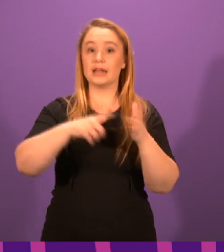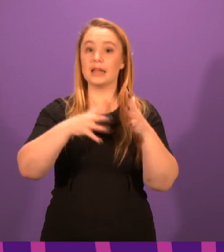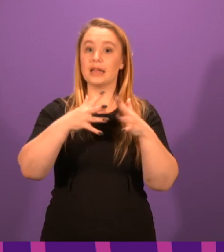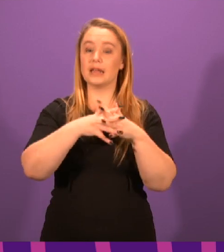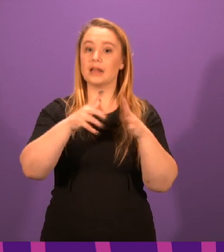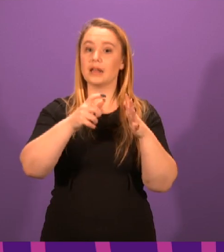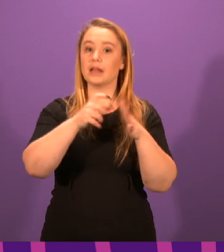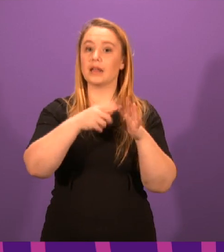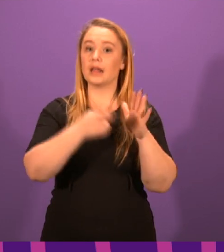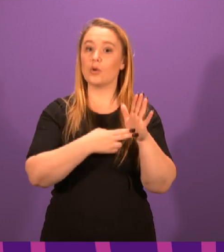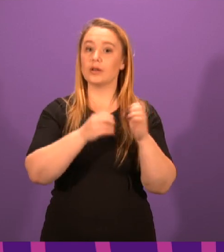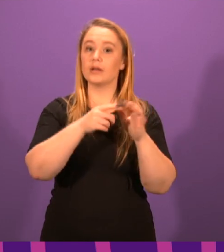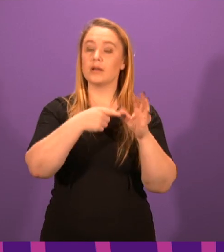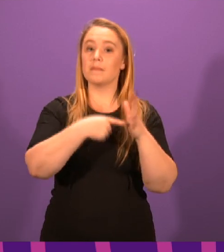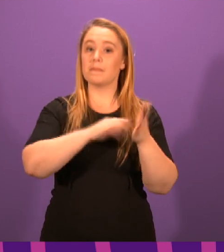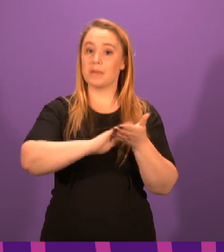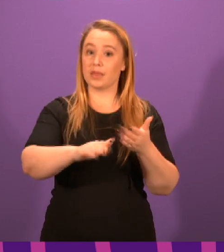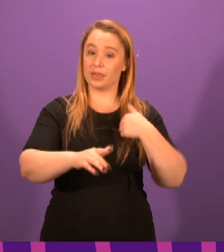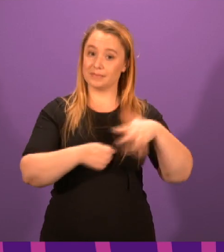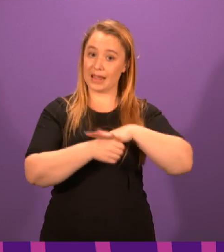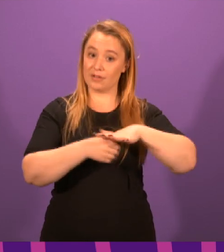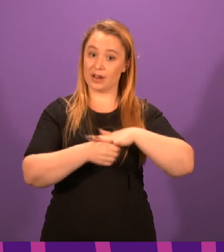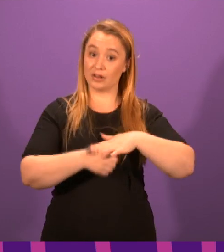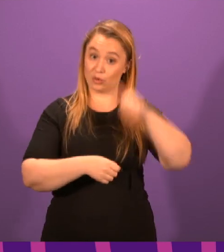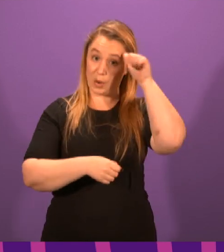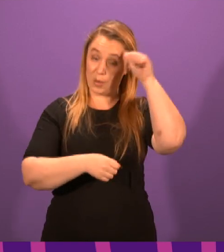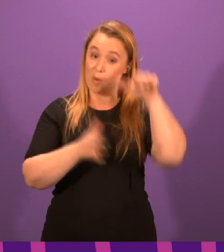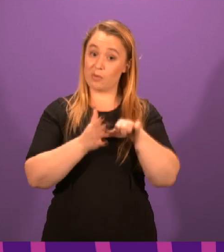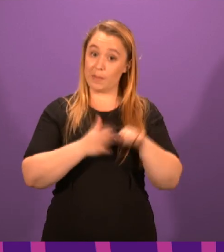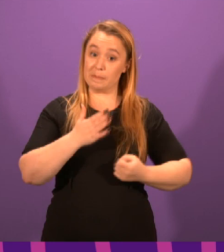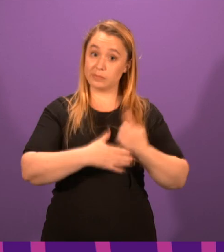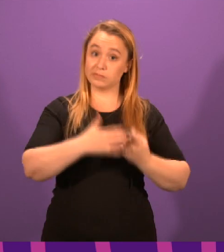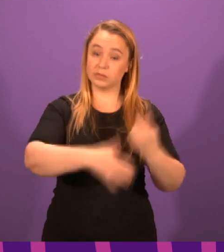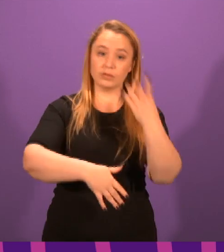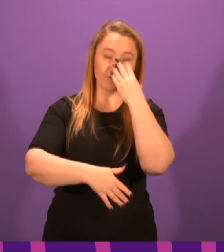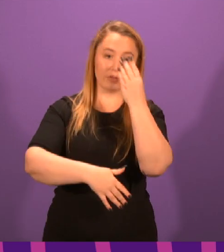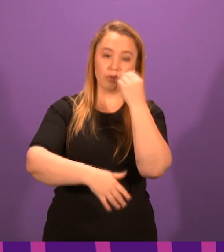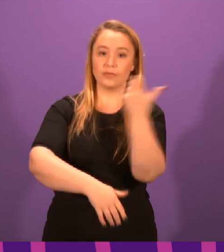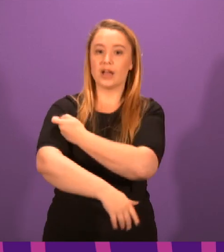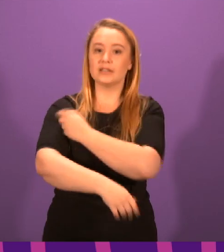I was well aware of the initial problems with the roll-out of the flu vaccine for over-65s. I